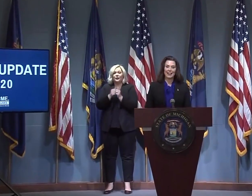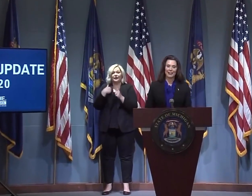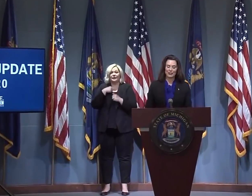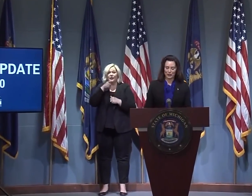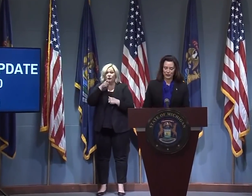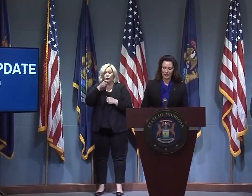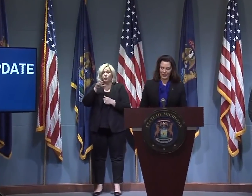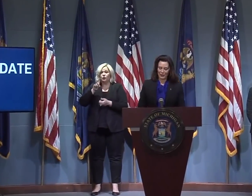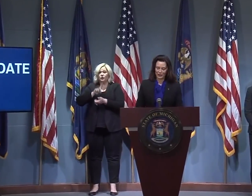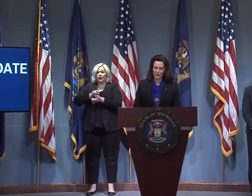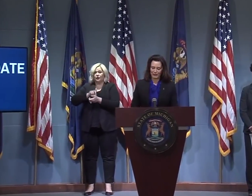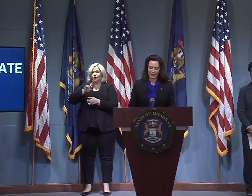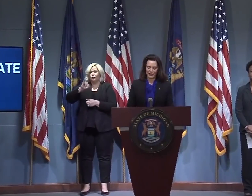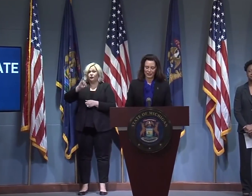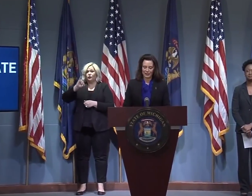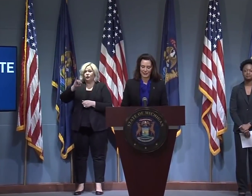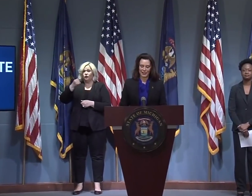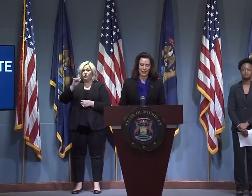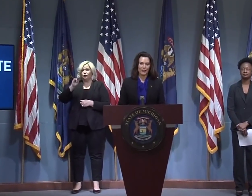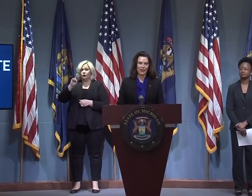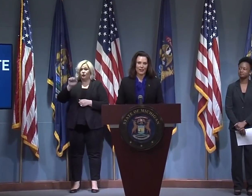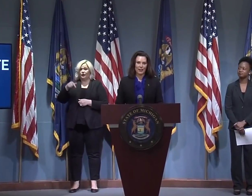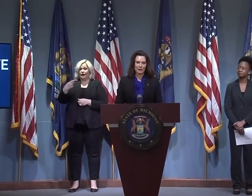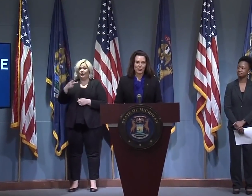WELL, I AM PLEASED TO BE COMING